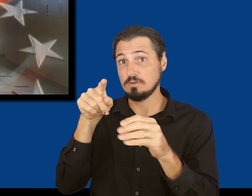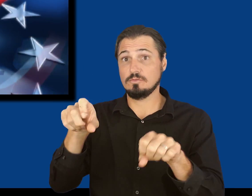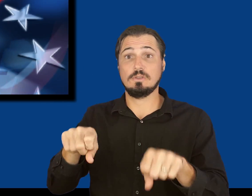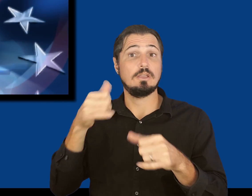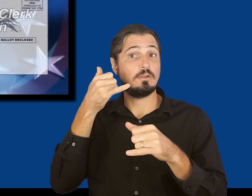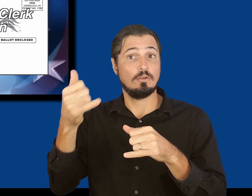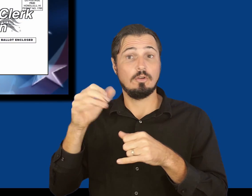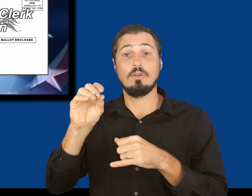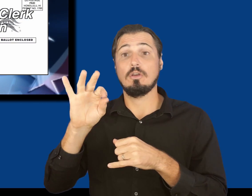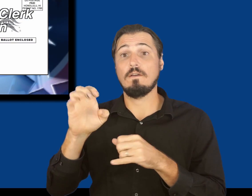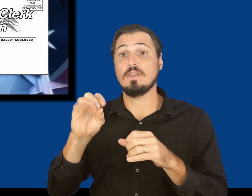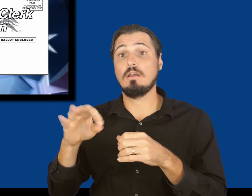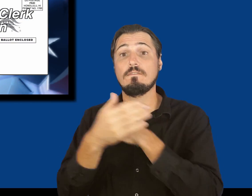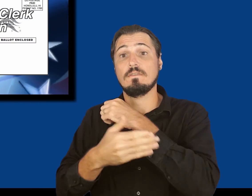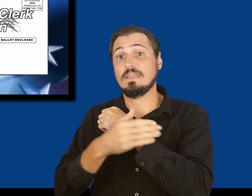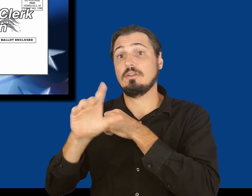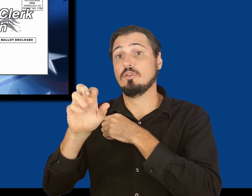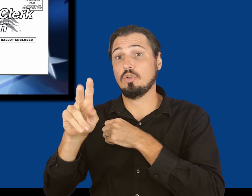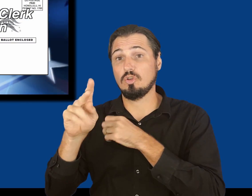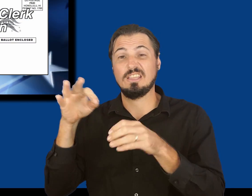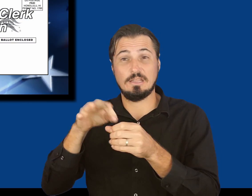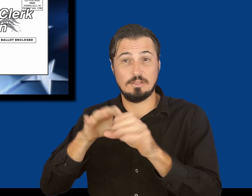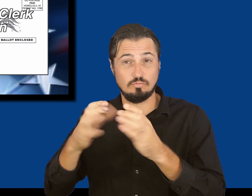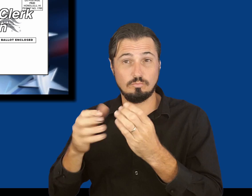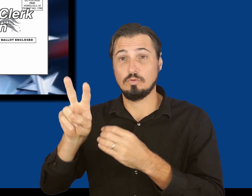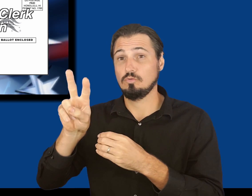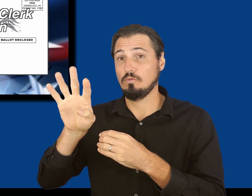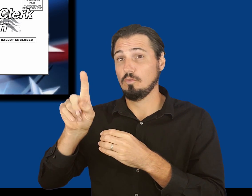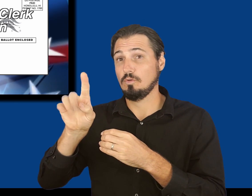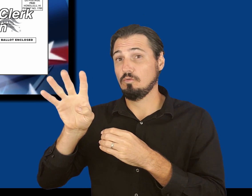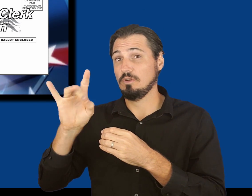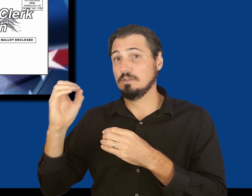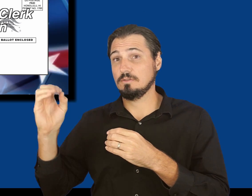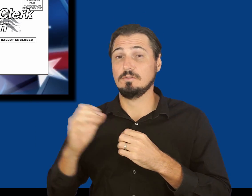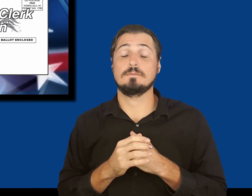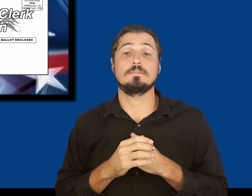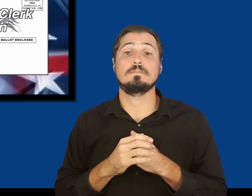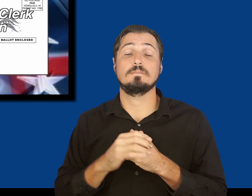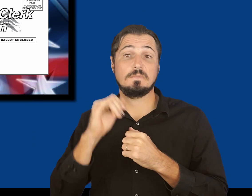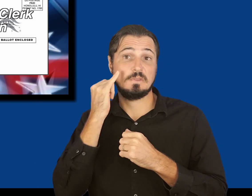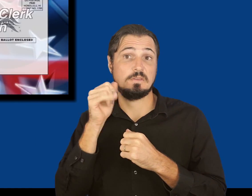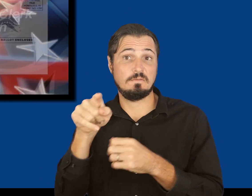Please contact the office of the county clerk elections division at 241 4800 if